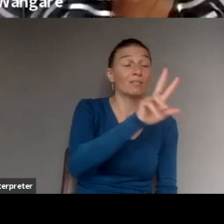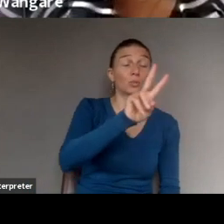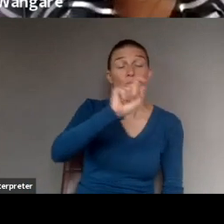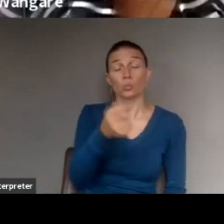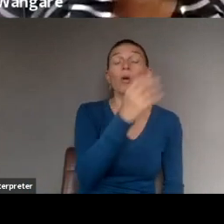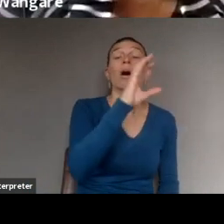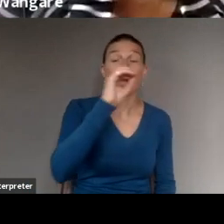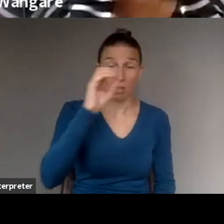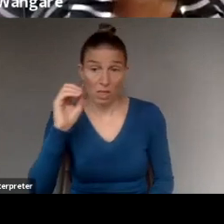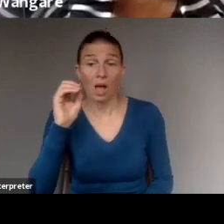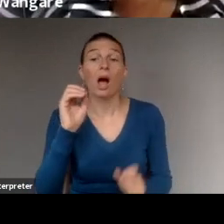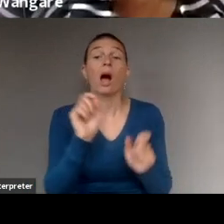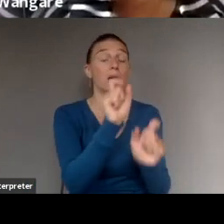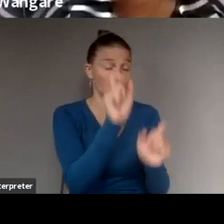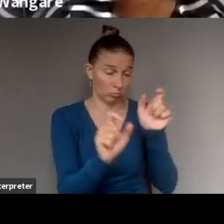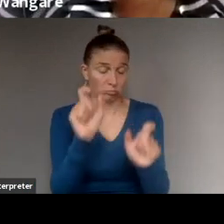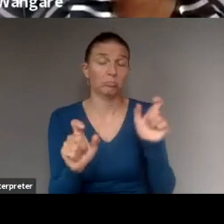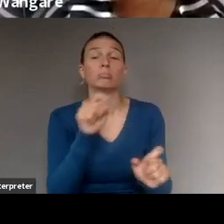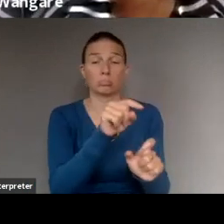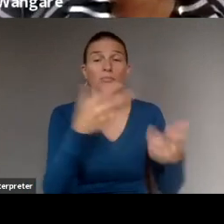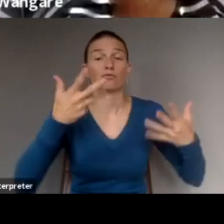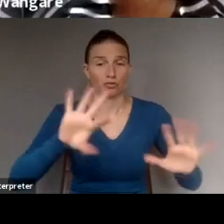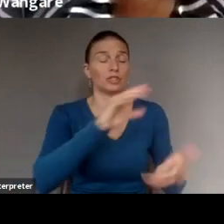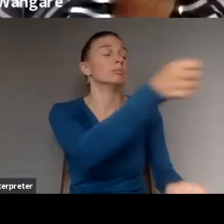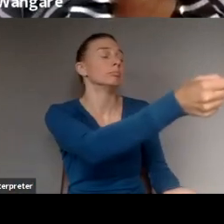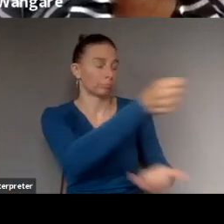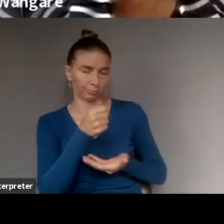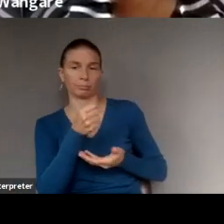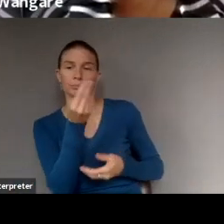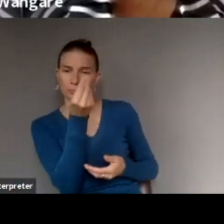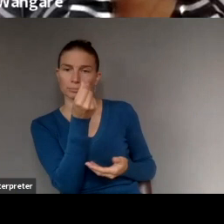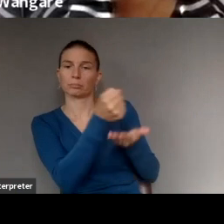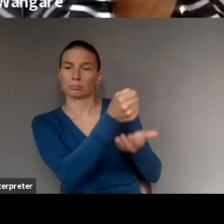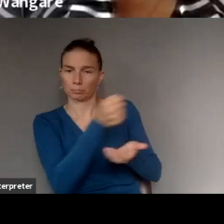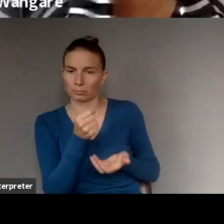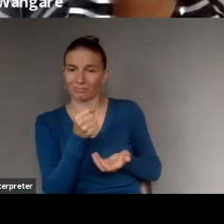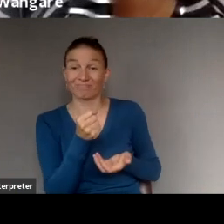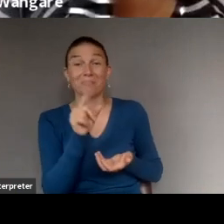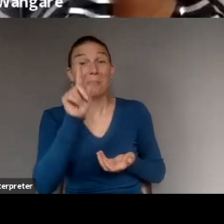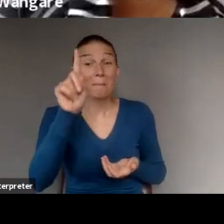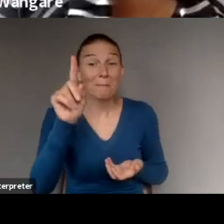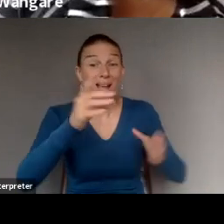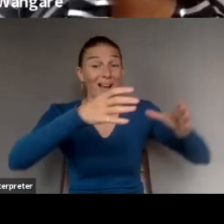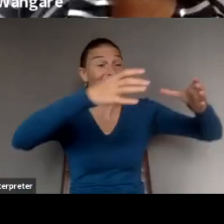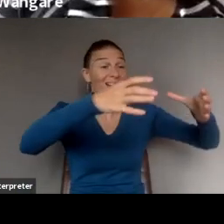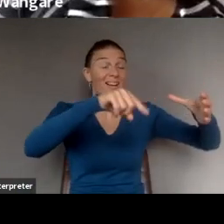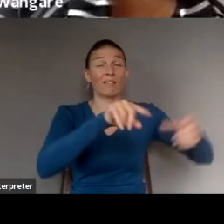This is 5% of persons with significant disabilities. So, in 2019 Kenya did a census